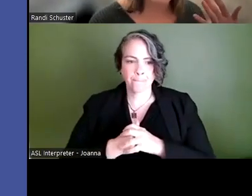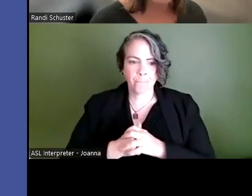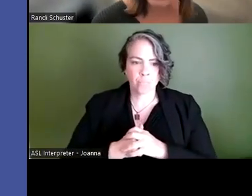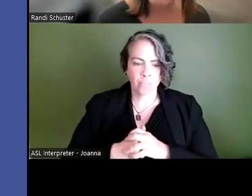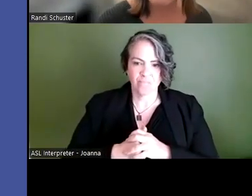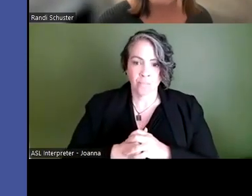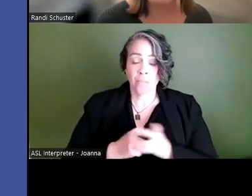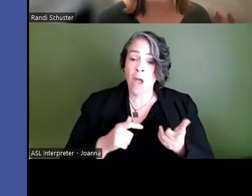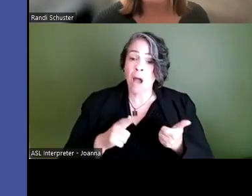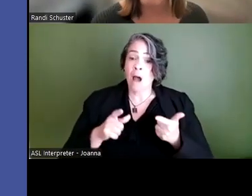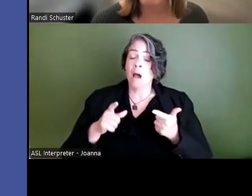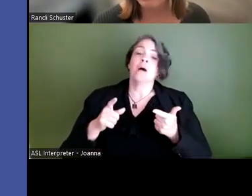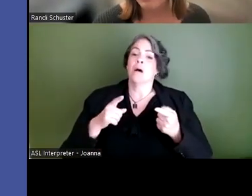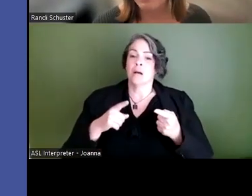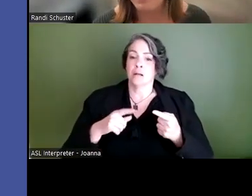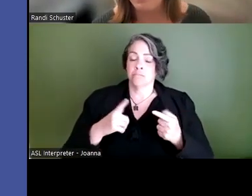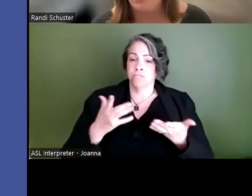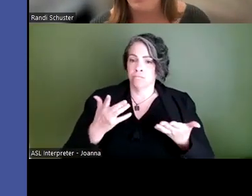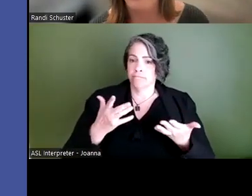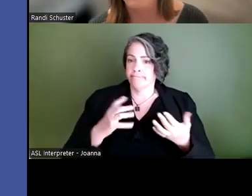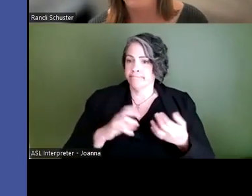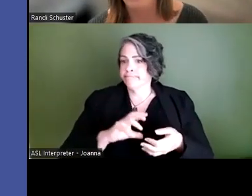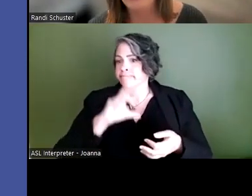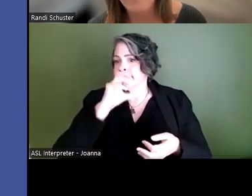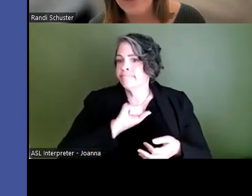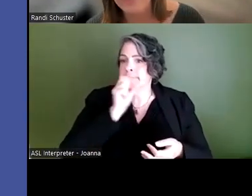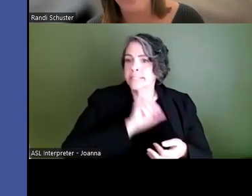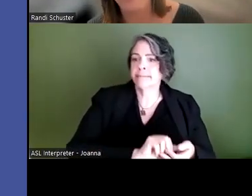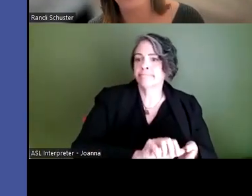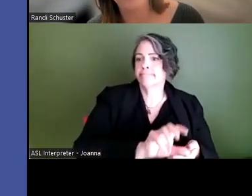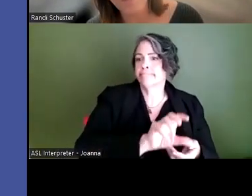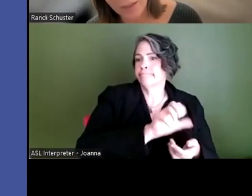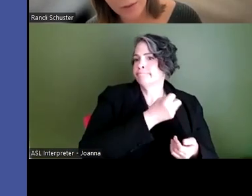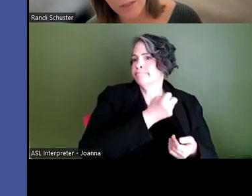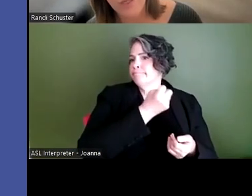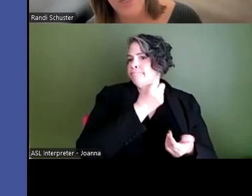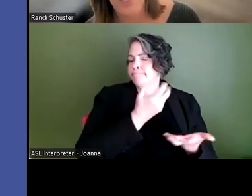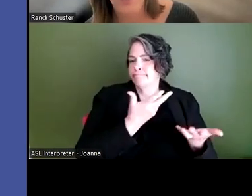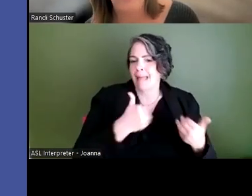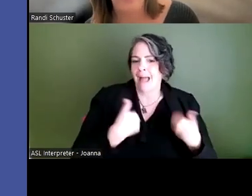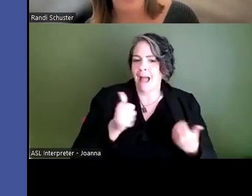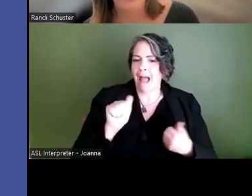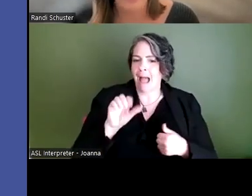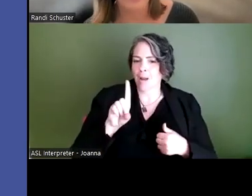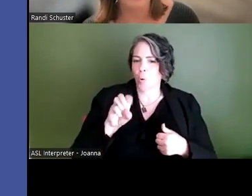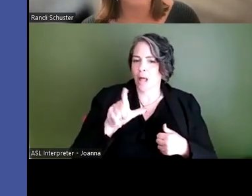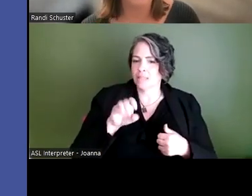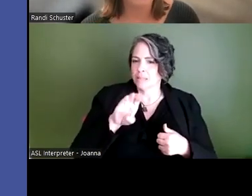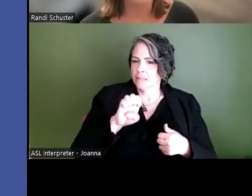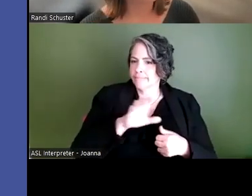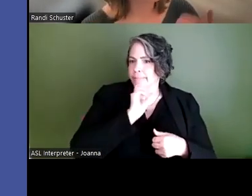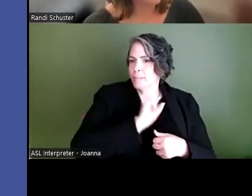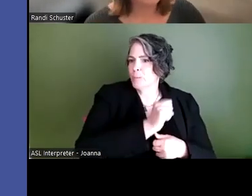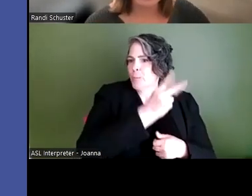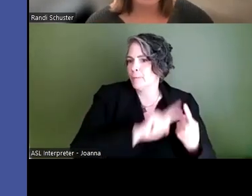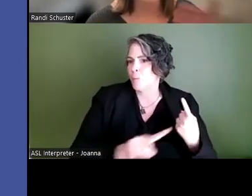very quickly during adolescence. And so who better to be able monitor on a day-to-day,